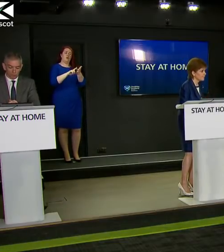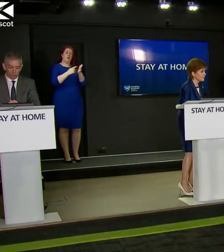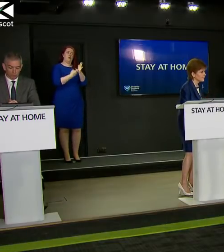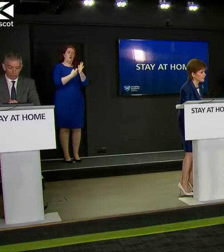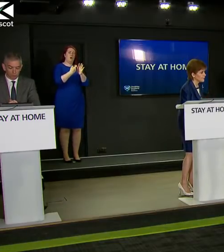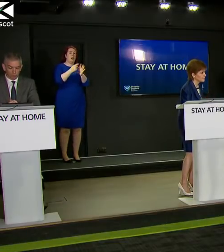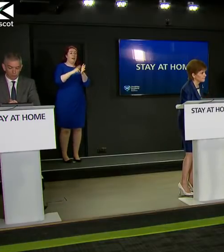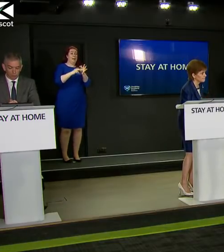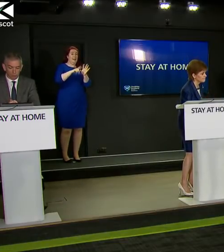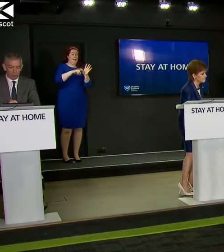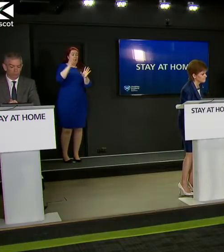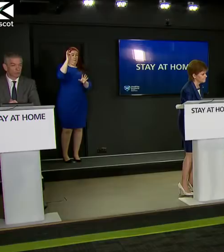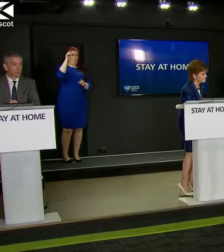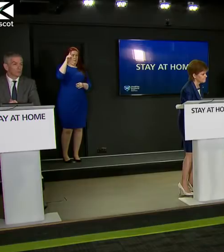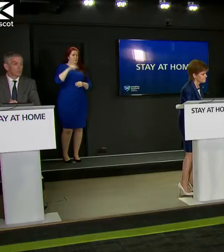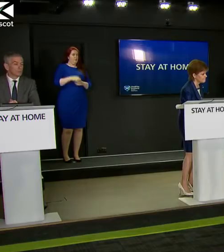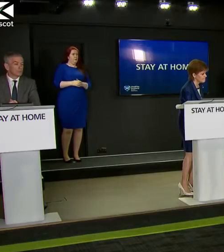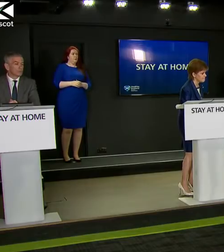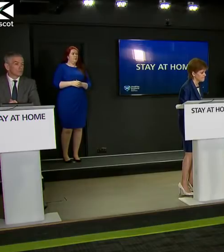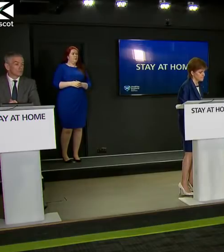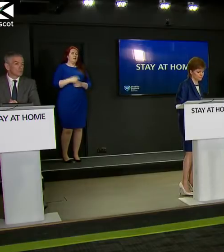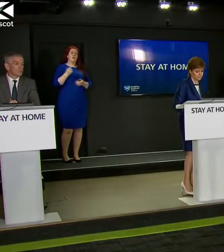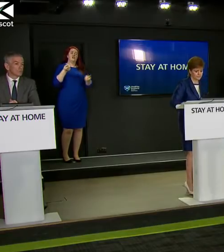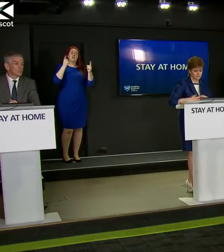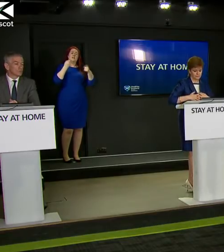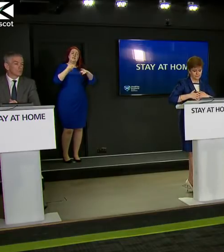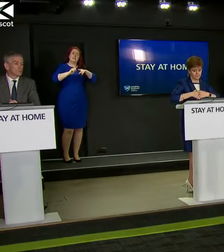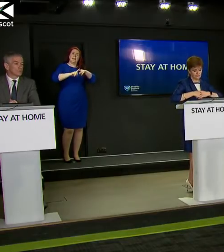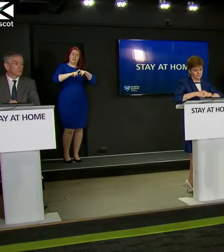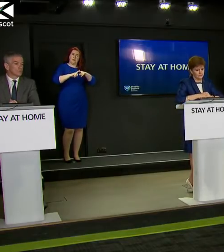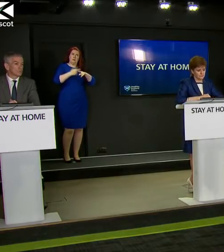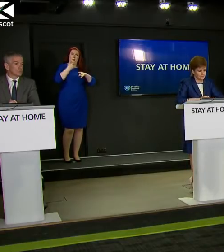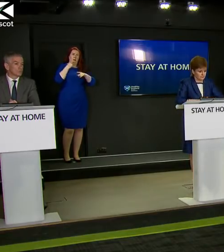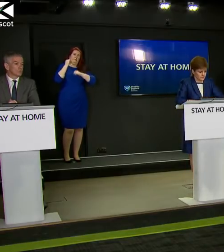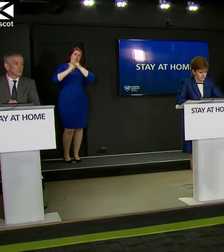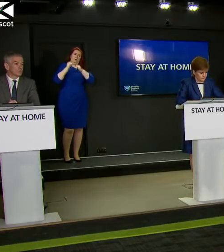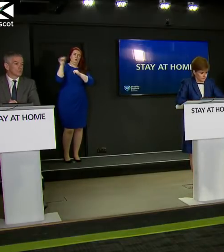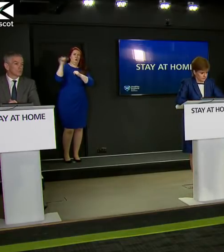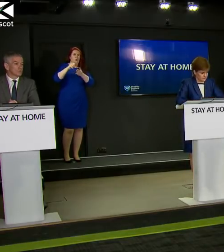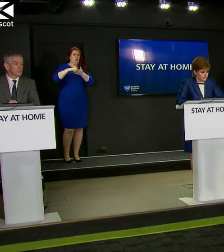there has faced calls to step down in recent weeks over journeys made in recent weeks during